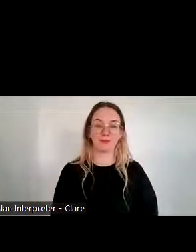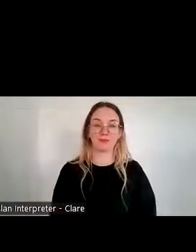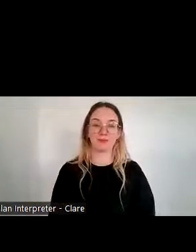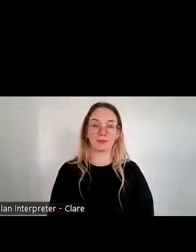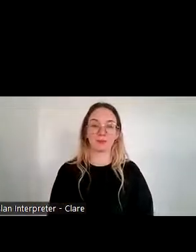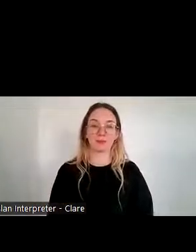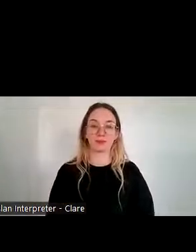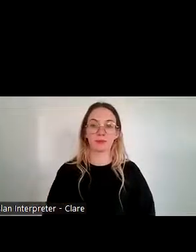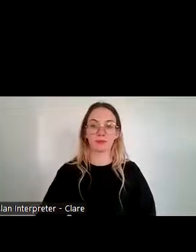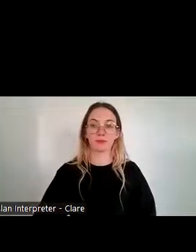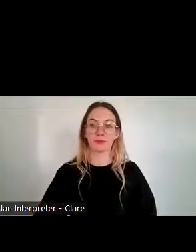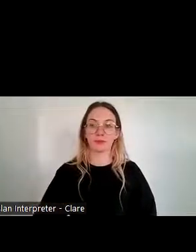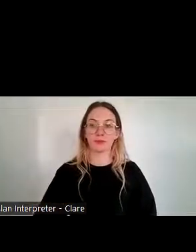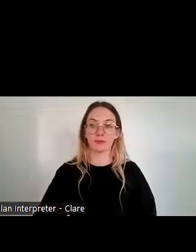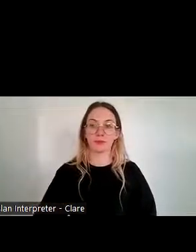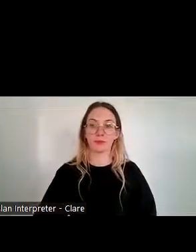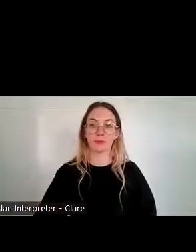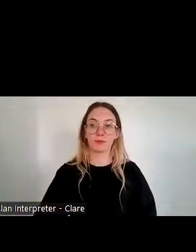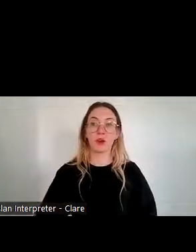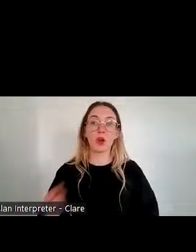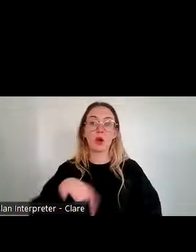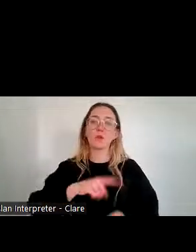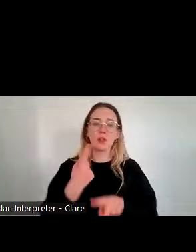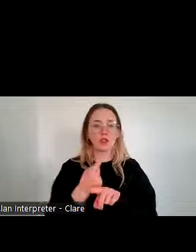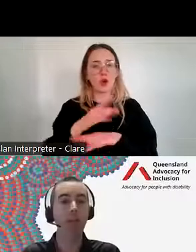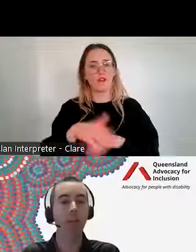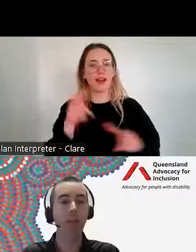discussing guardianship and administration, I would also like to acknowledge the significant